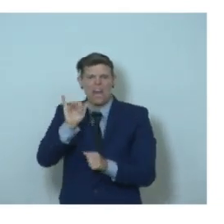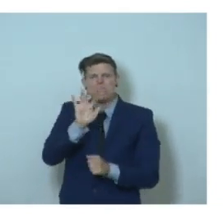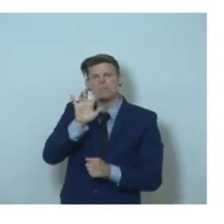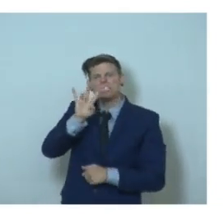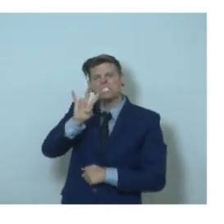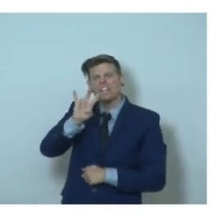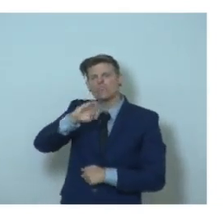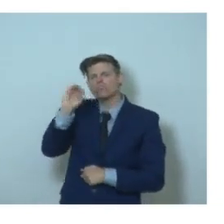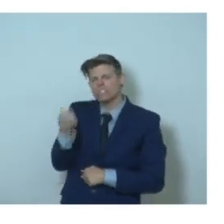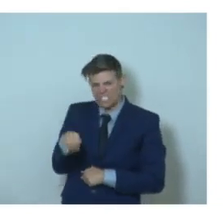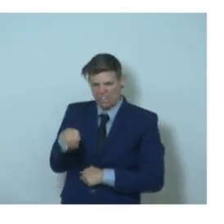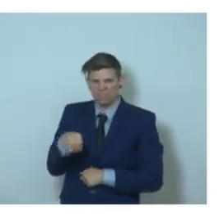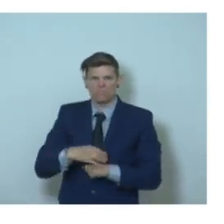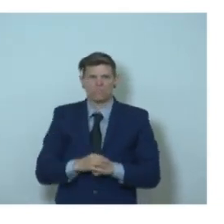WE HAVE 5315 INDIVIDUALS.